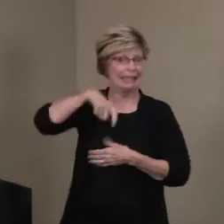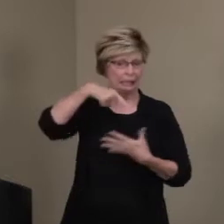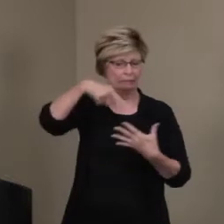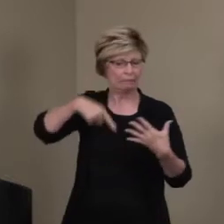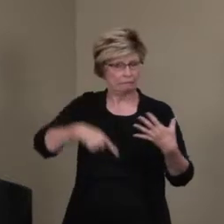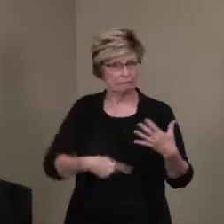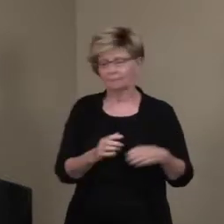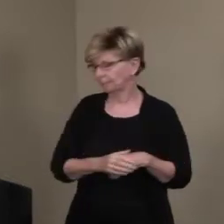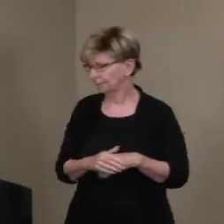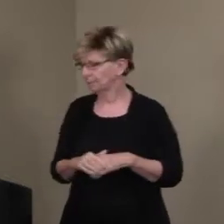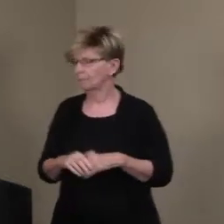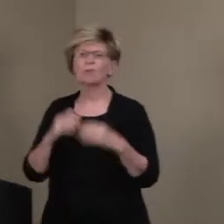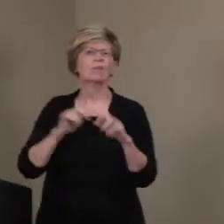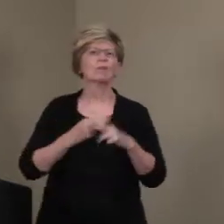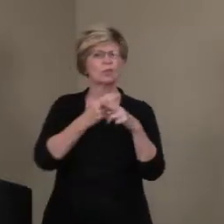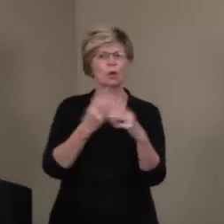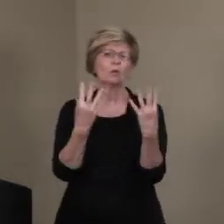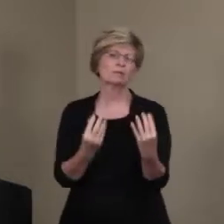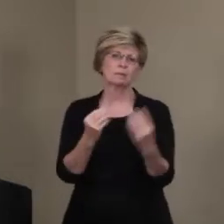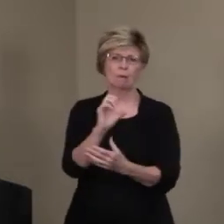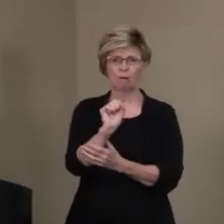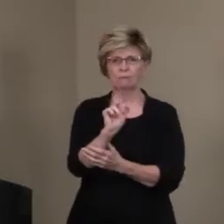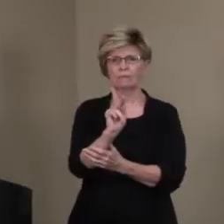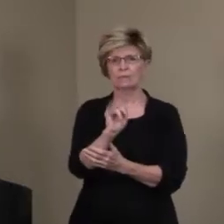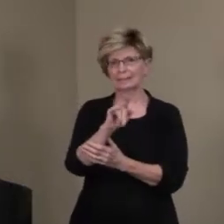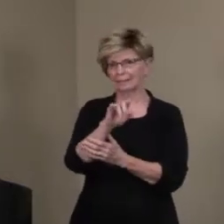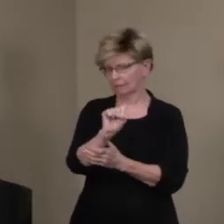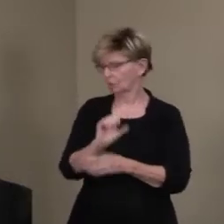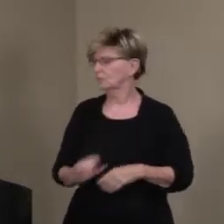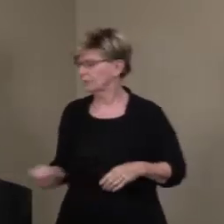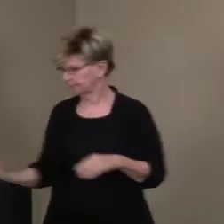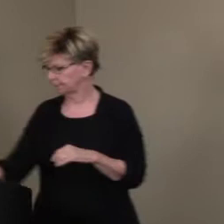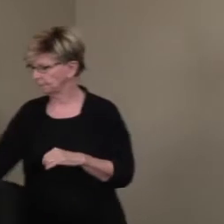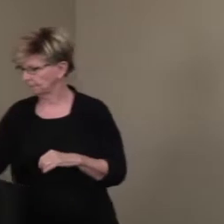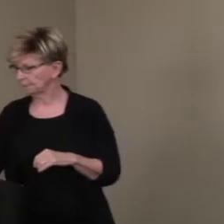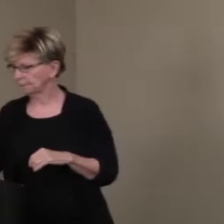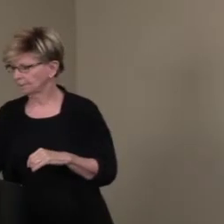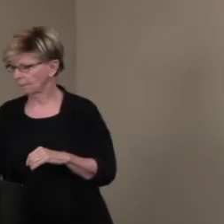address those needs and let that be known those are soft skills